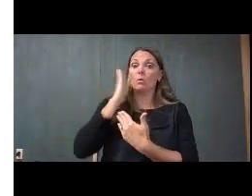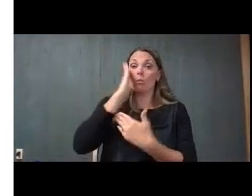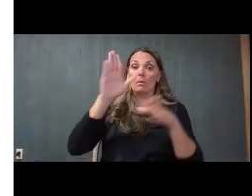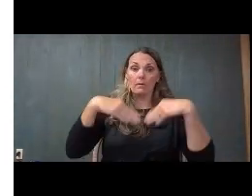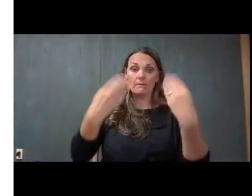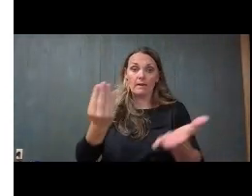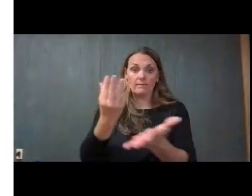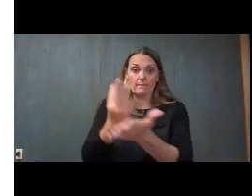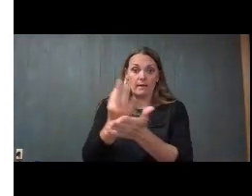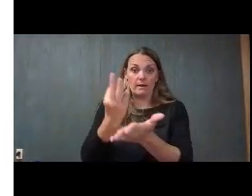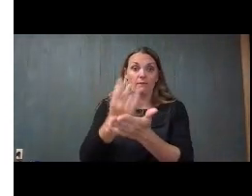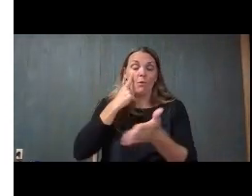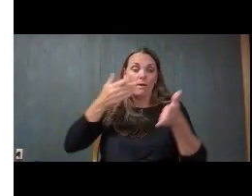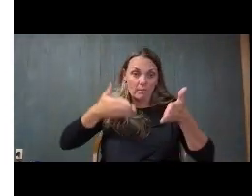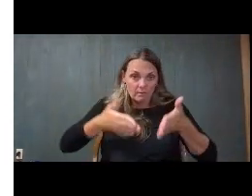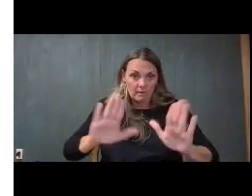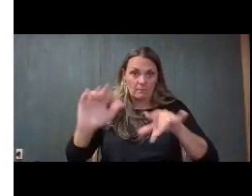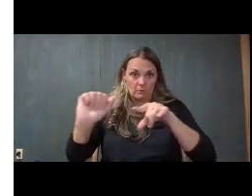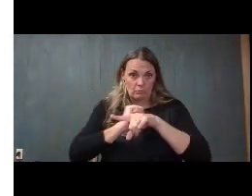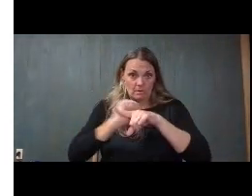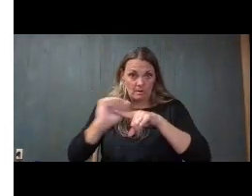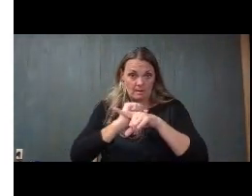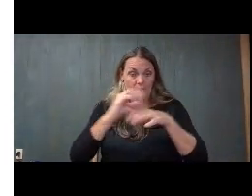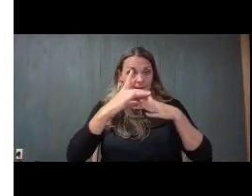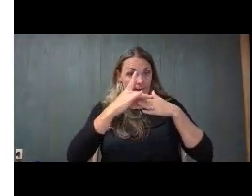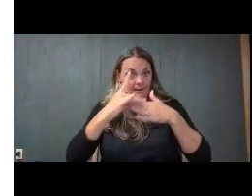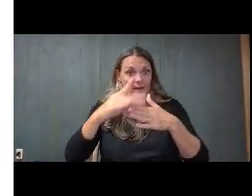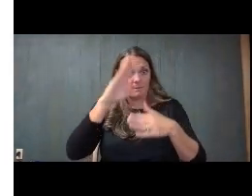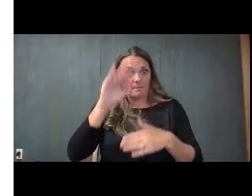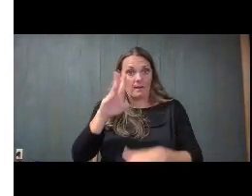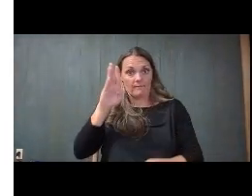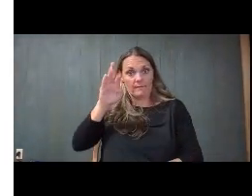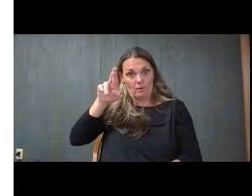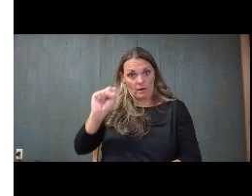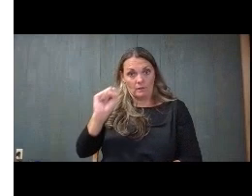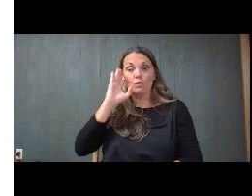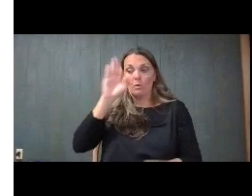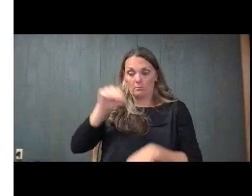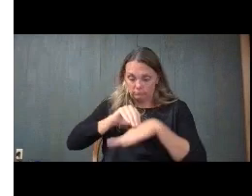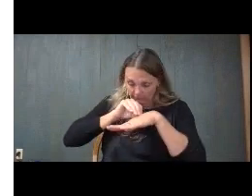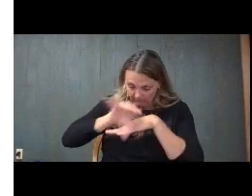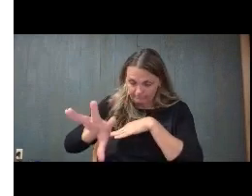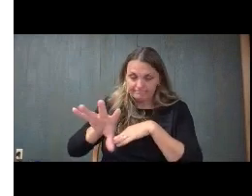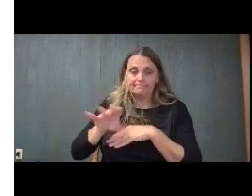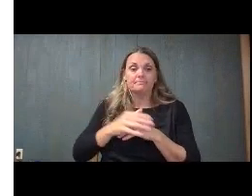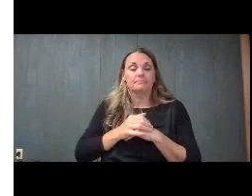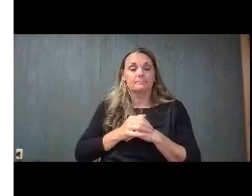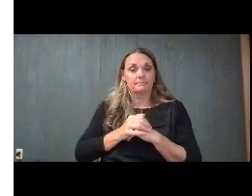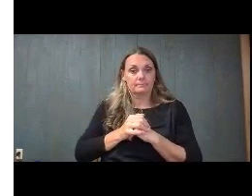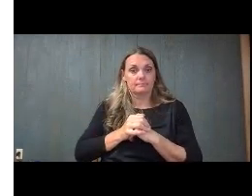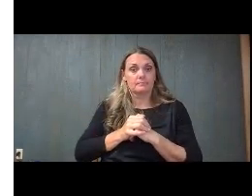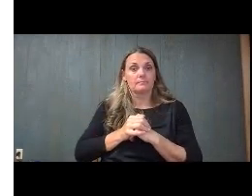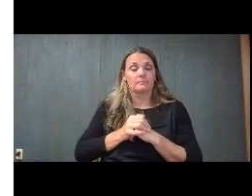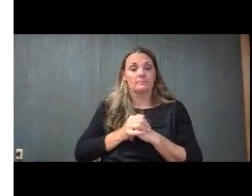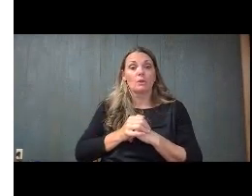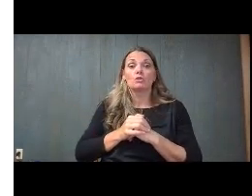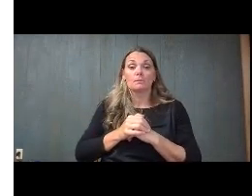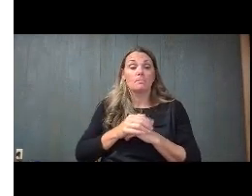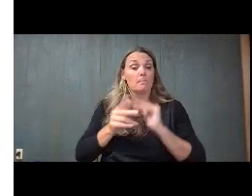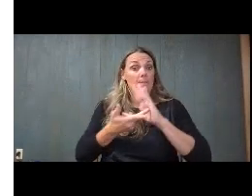for allowable training. Guidance from bureaus will be provided, which shall be person centered, strength